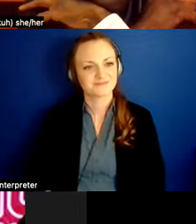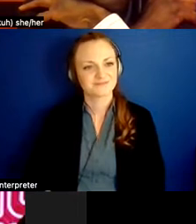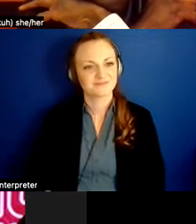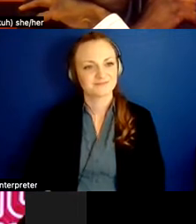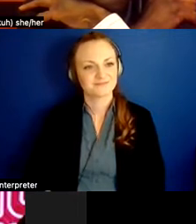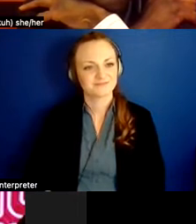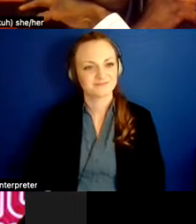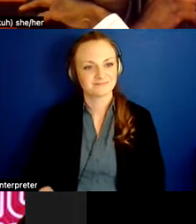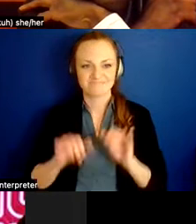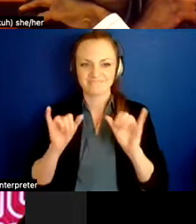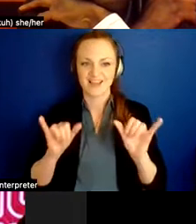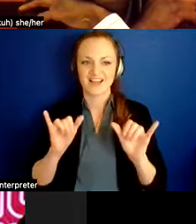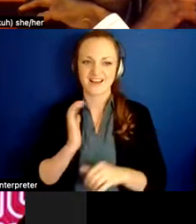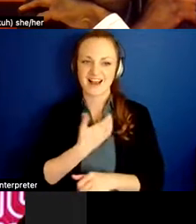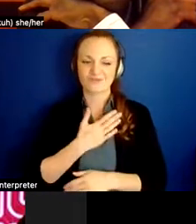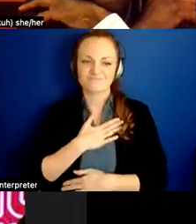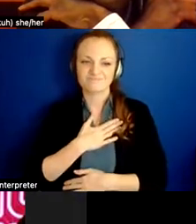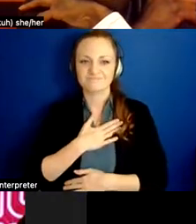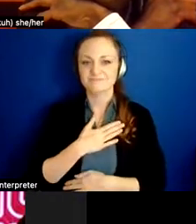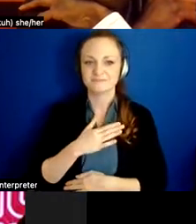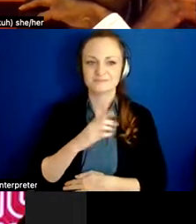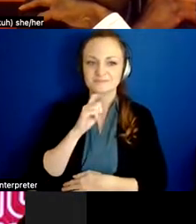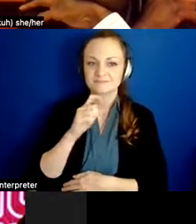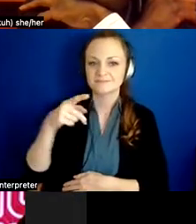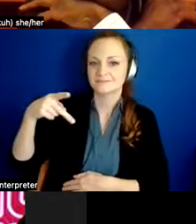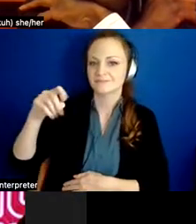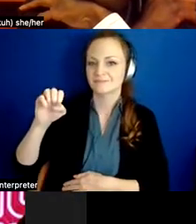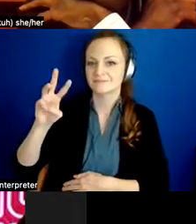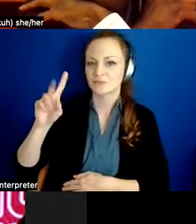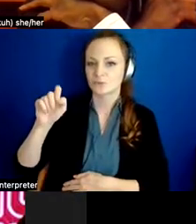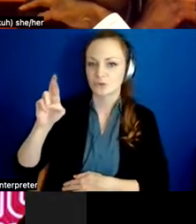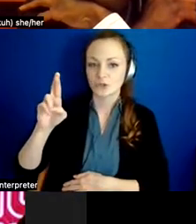pewter and glass, and it has a really pretty kind of tree motif.